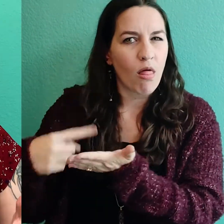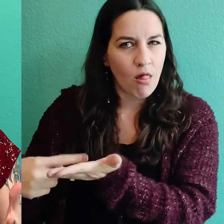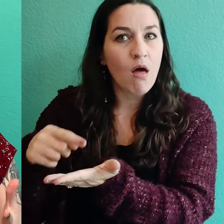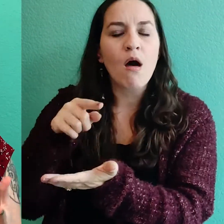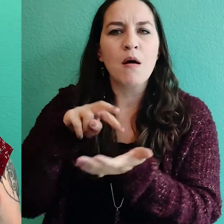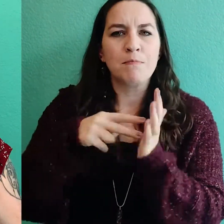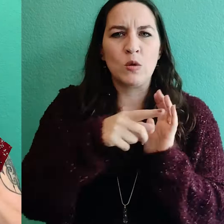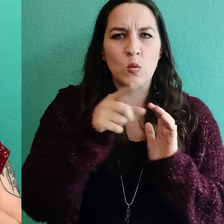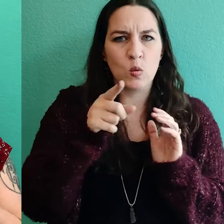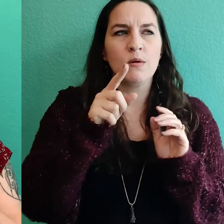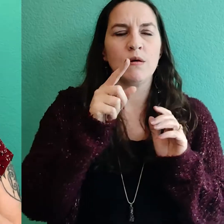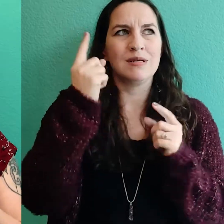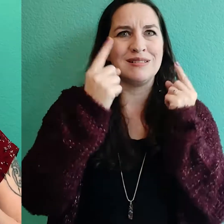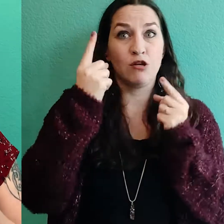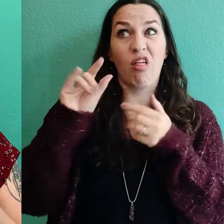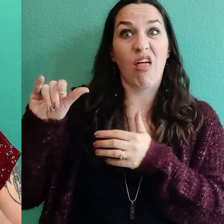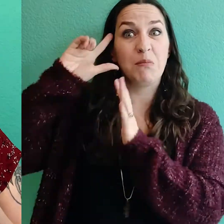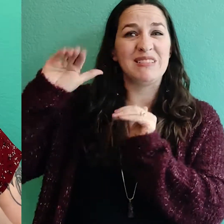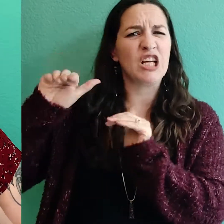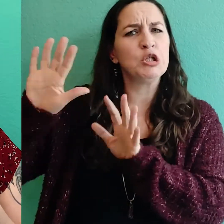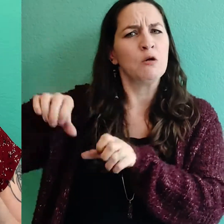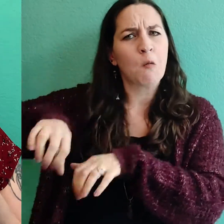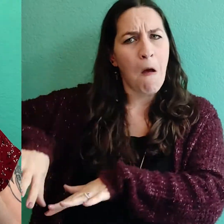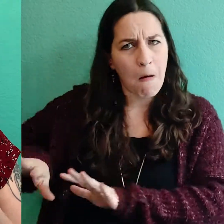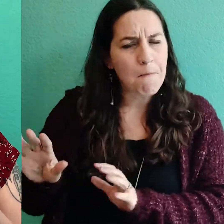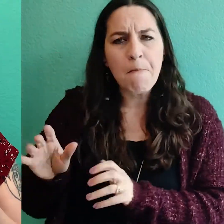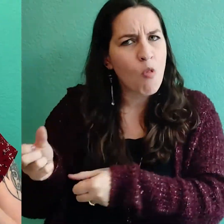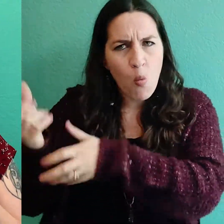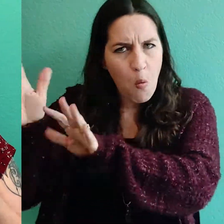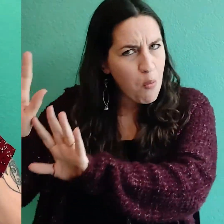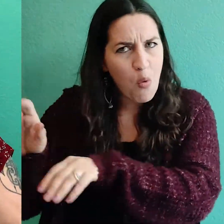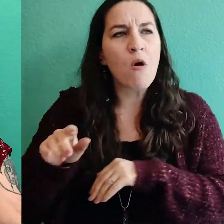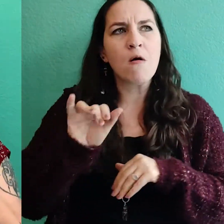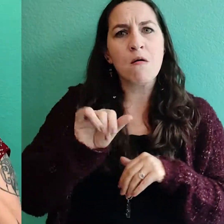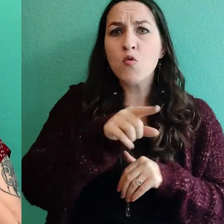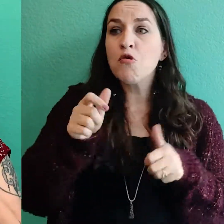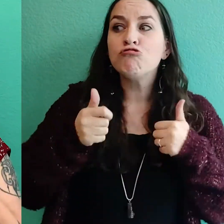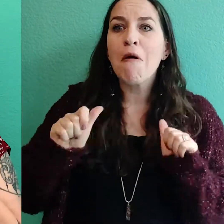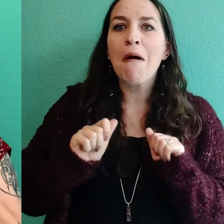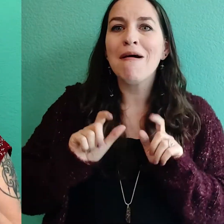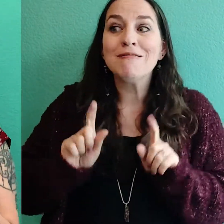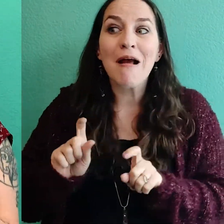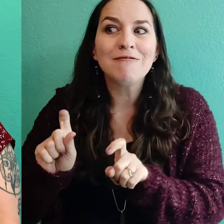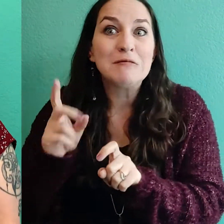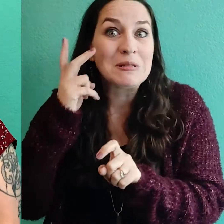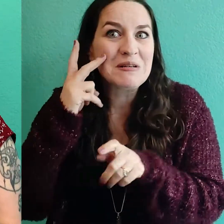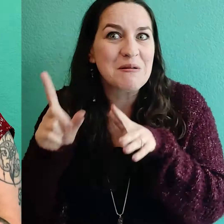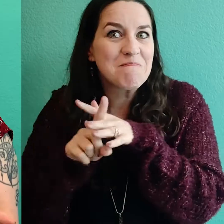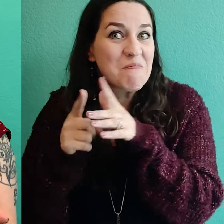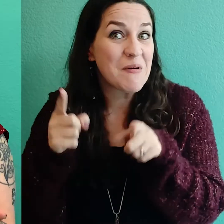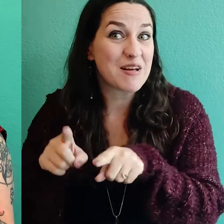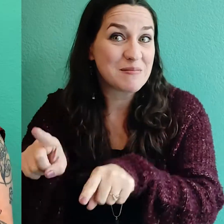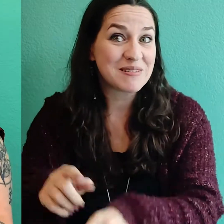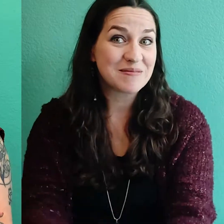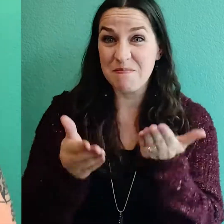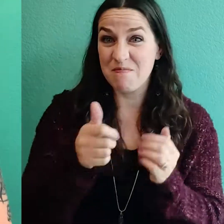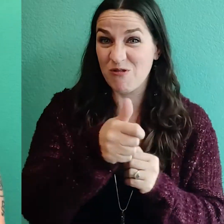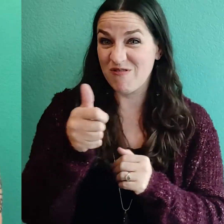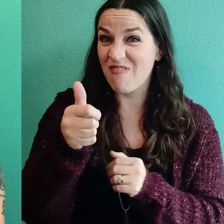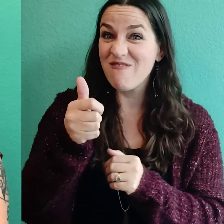our journal to look and be a certain way, but instead to allow ourselves to be and see what comes out. Now, if you're an overthinker,